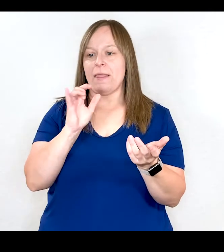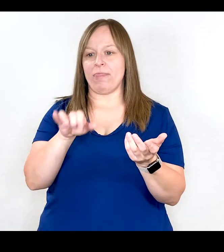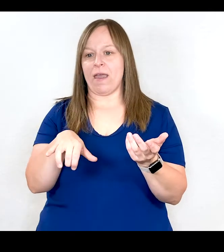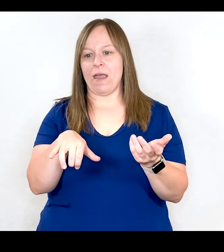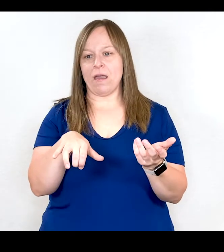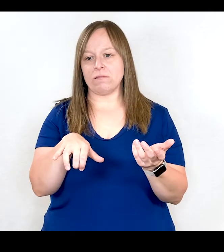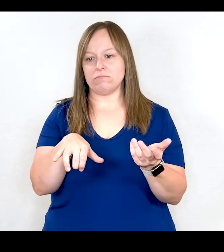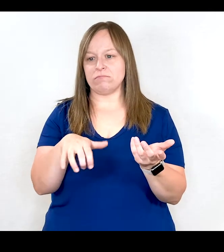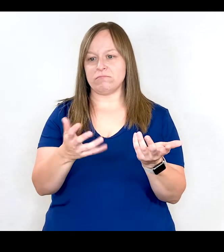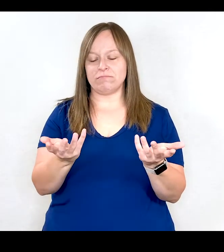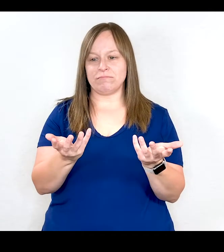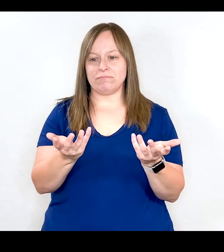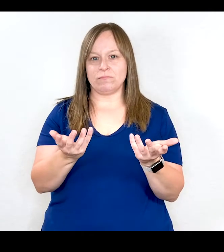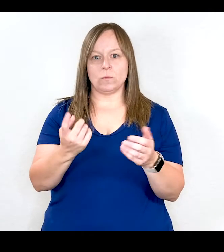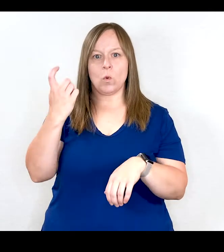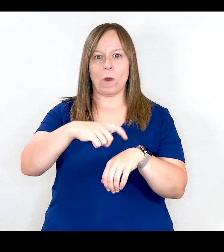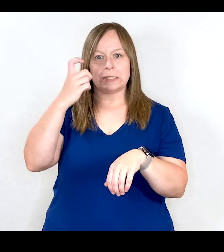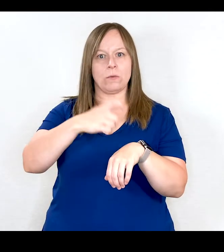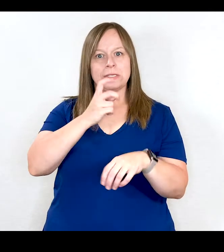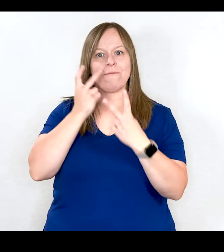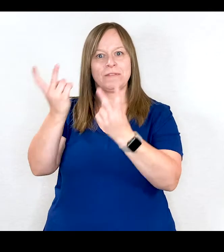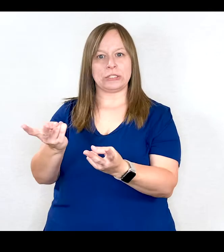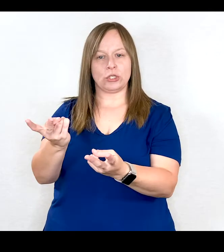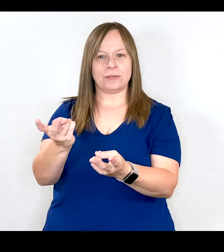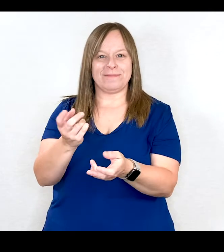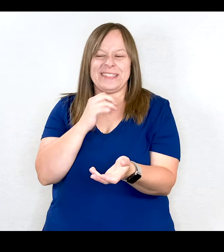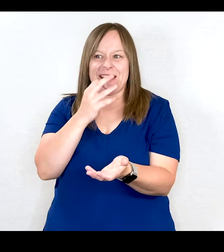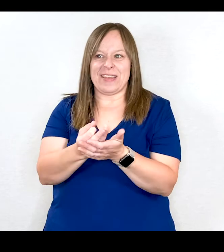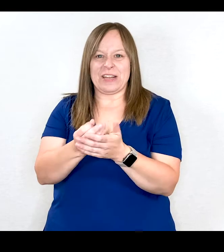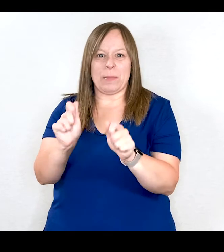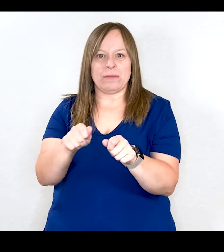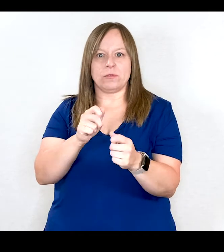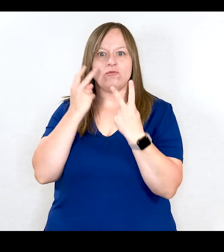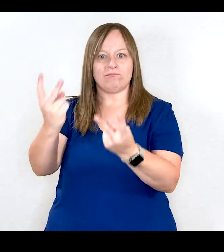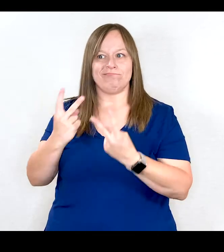They said that-- they came one time and then they said it's not financially feasible